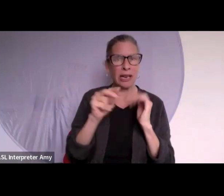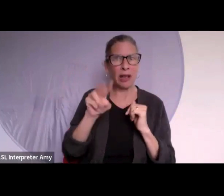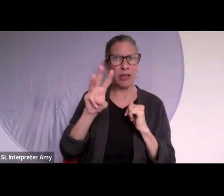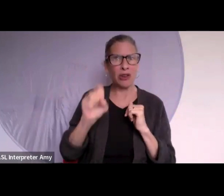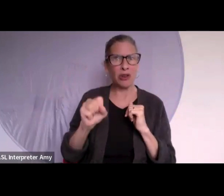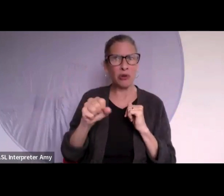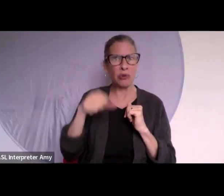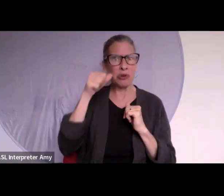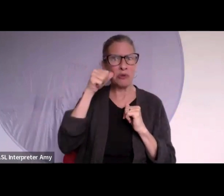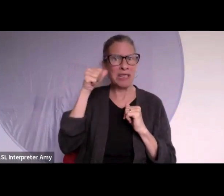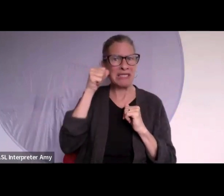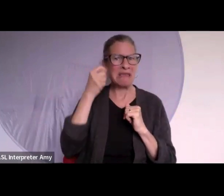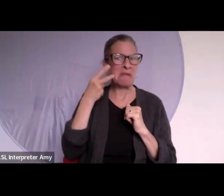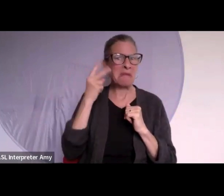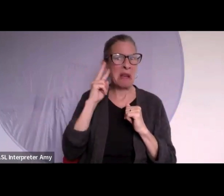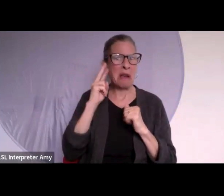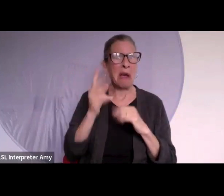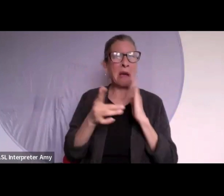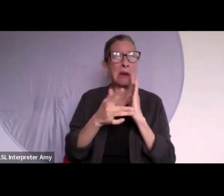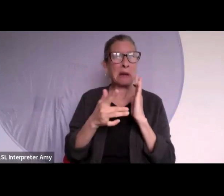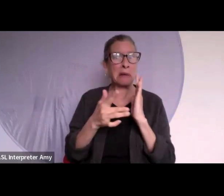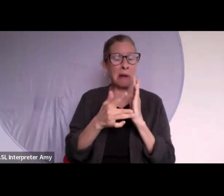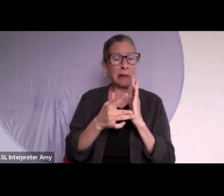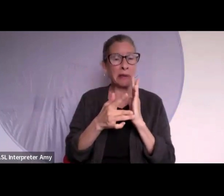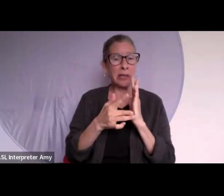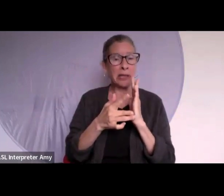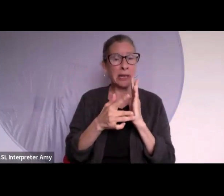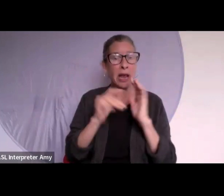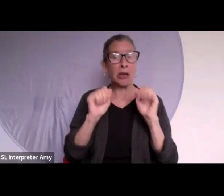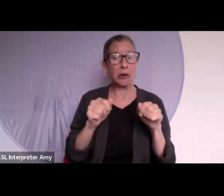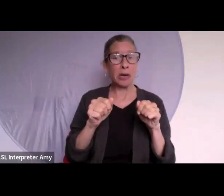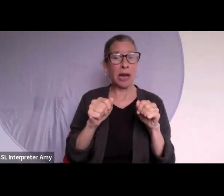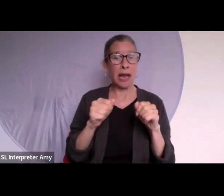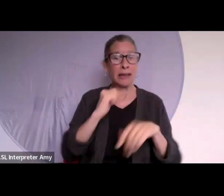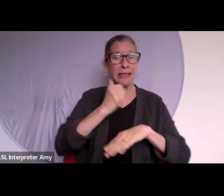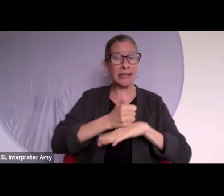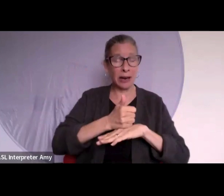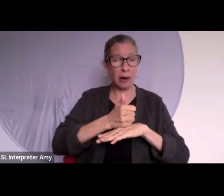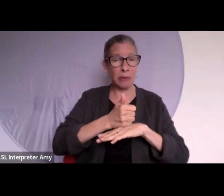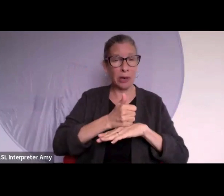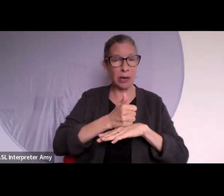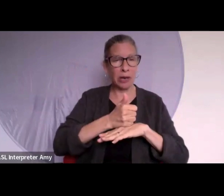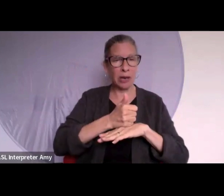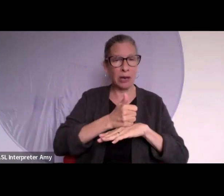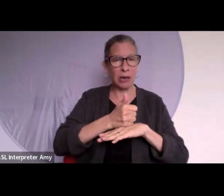technology can you can give word commands to create a visual